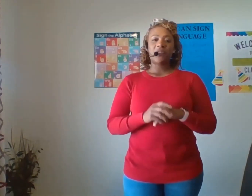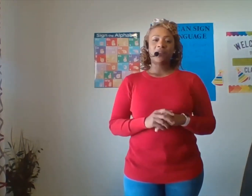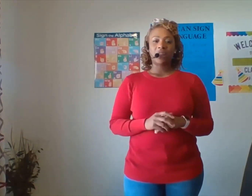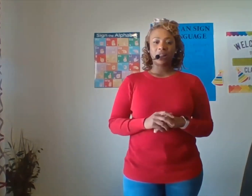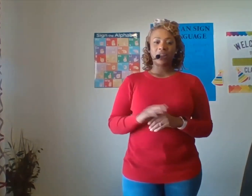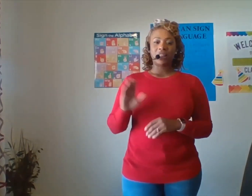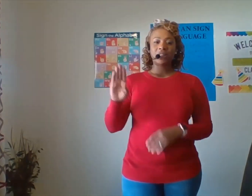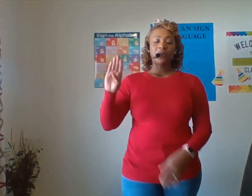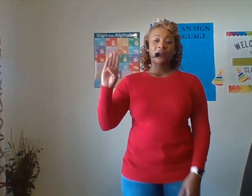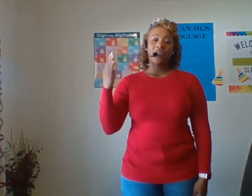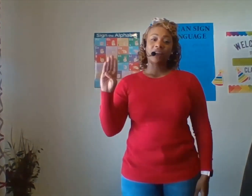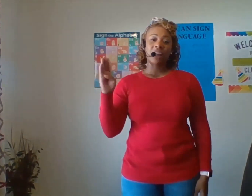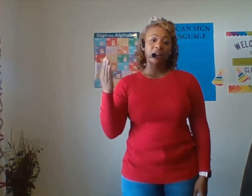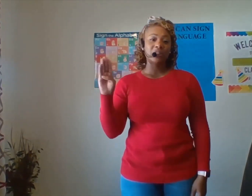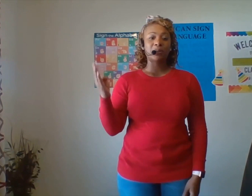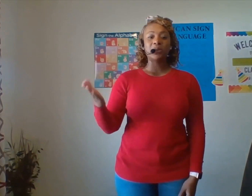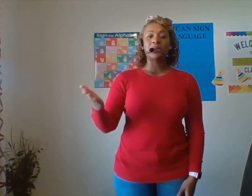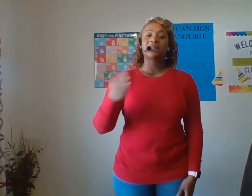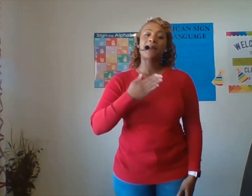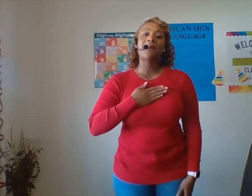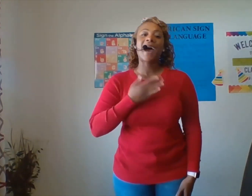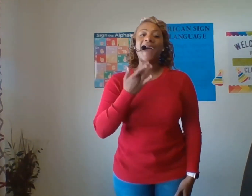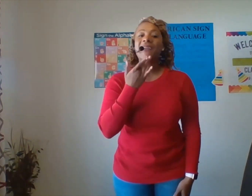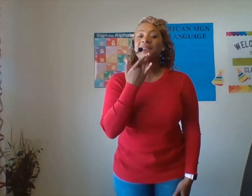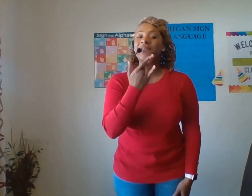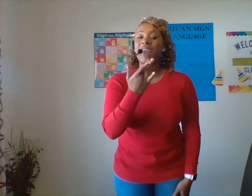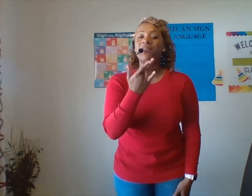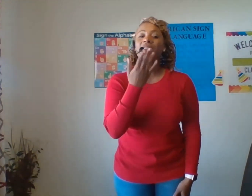favorite color in so if your favorite color is blue you would say my favorite